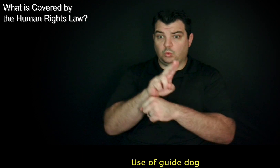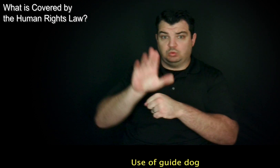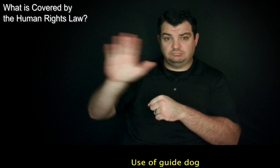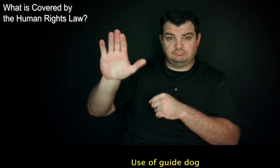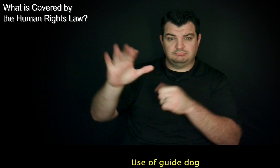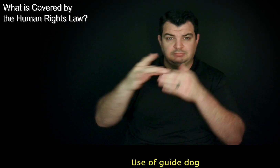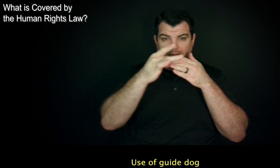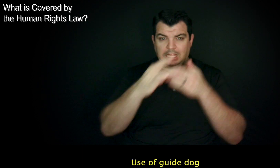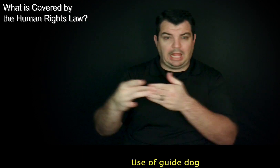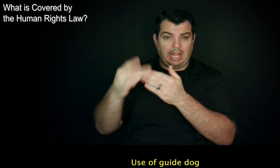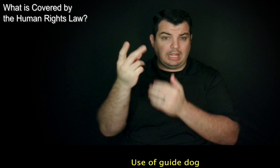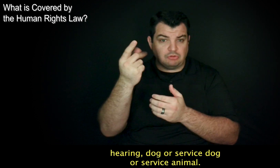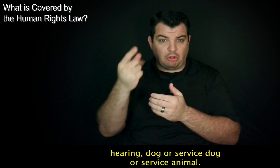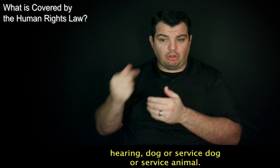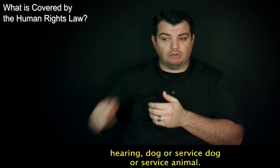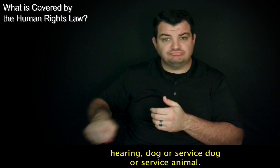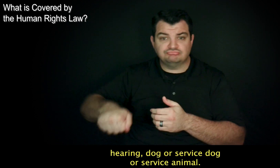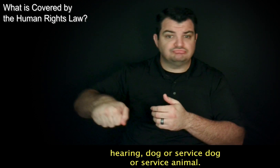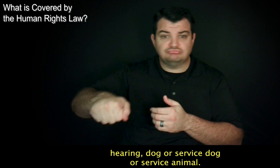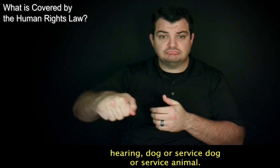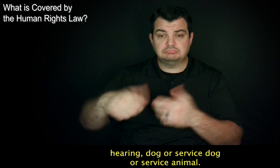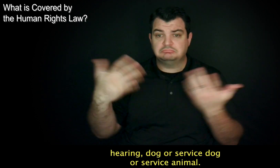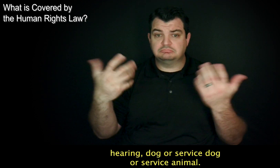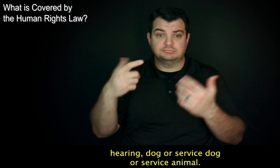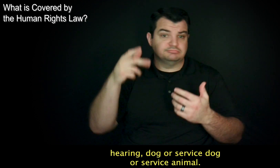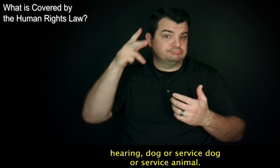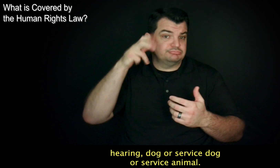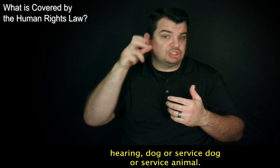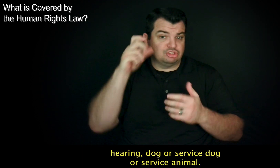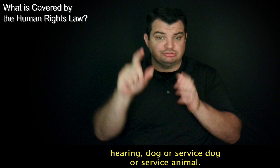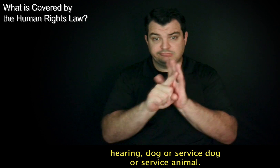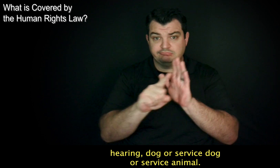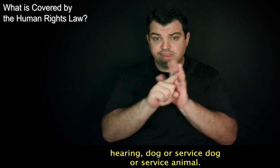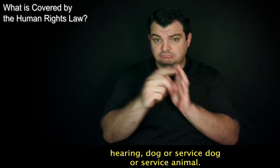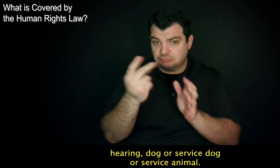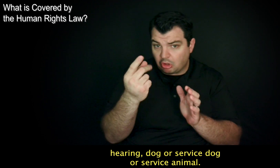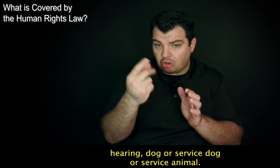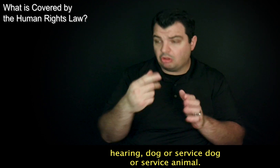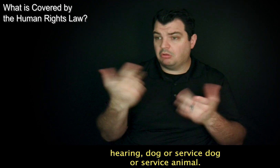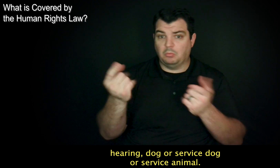Use of guide dog hearing, dog or service dog or service animal.